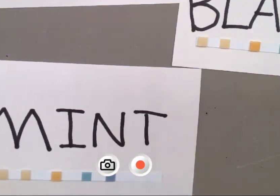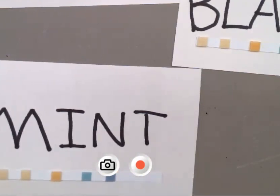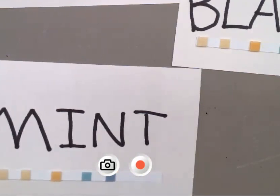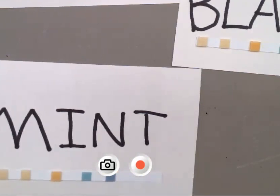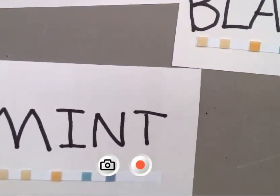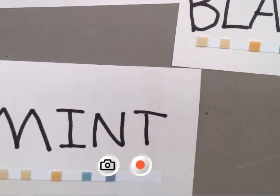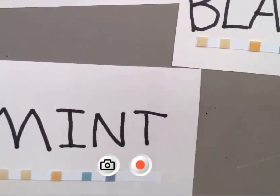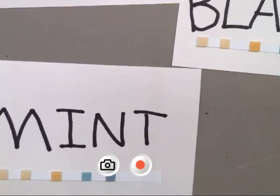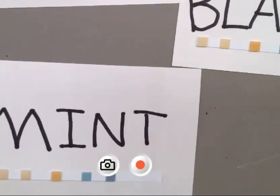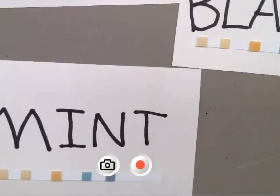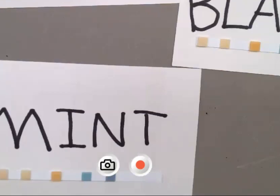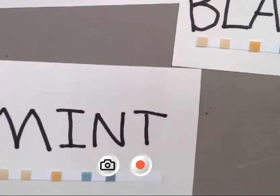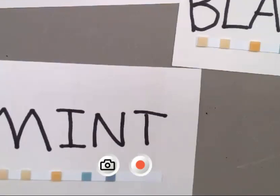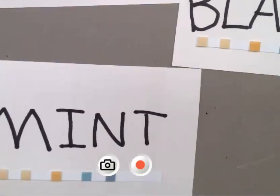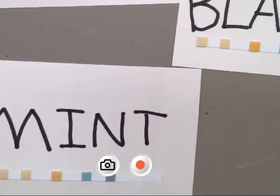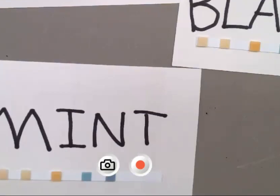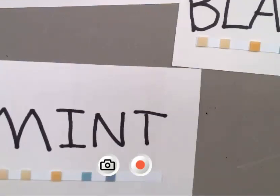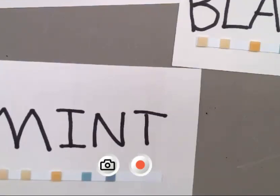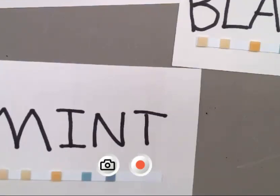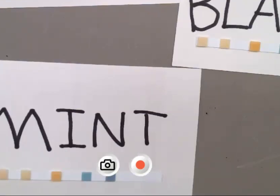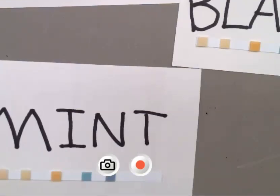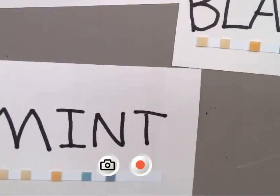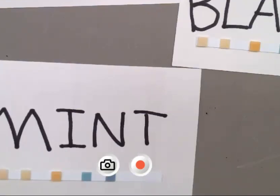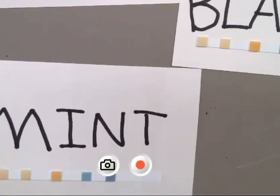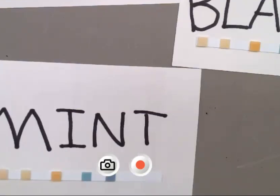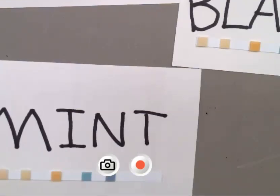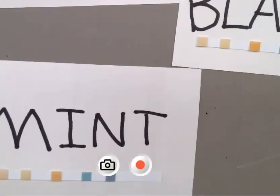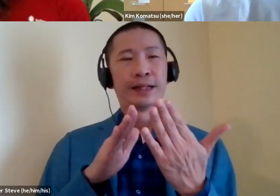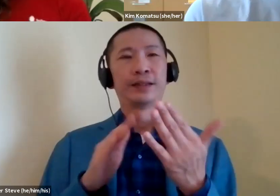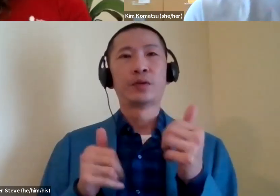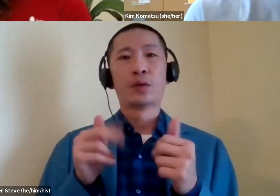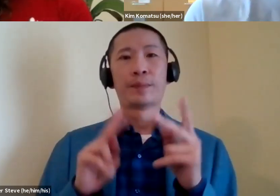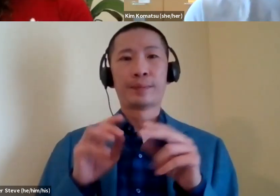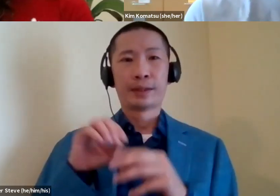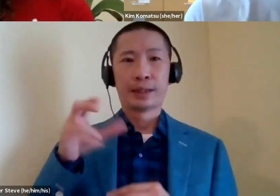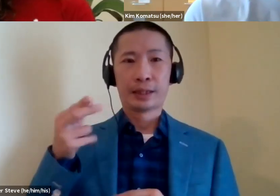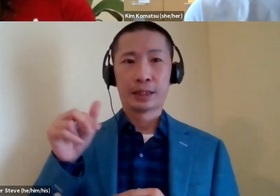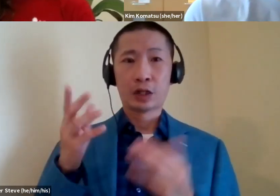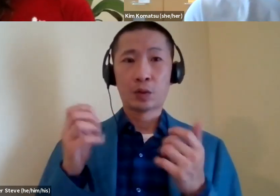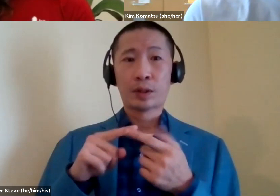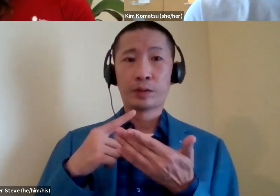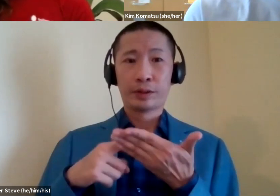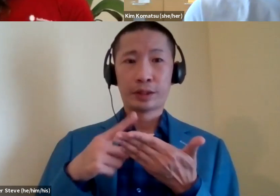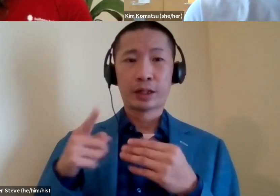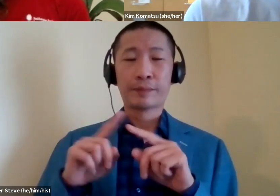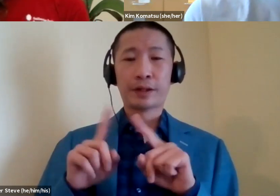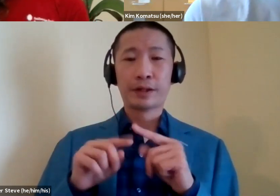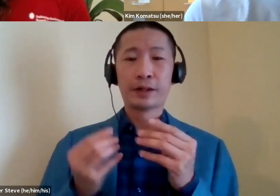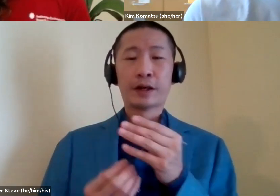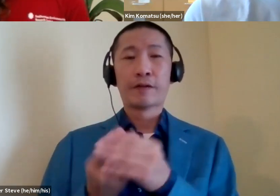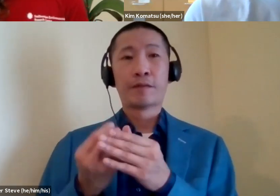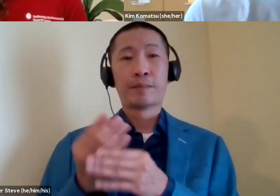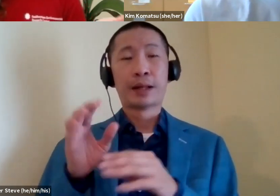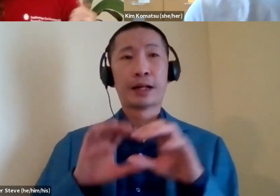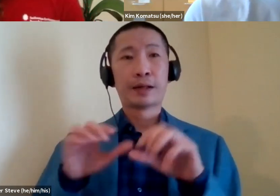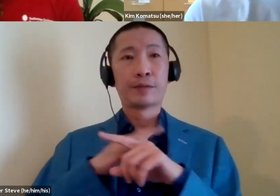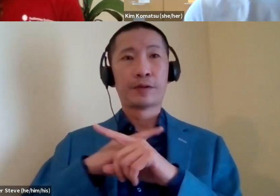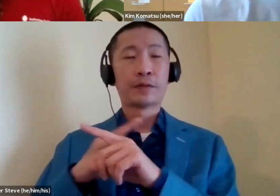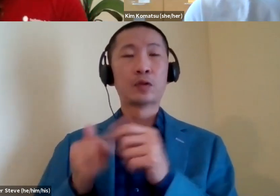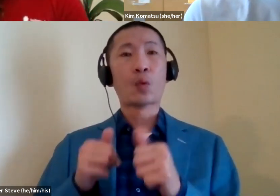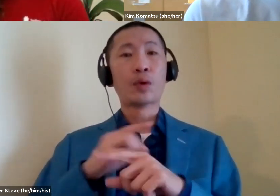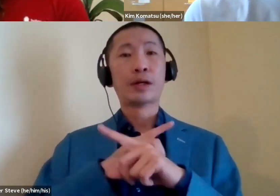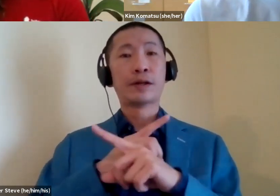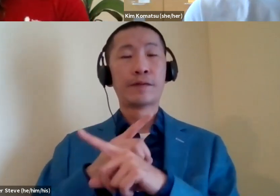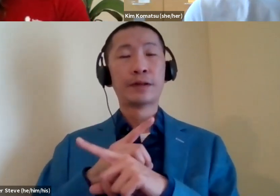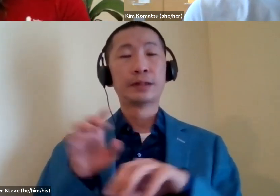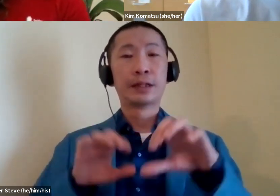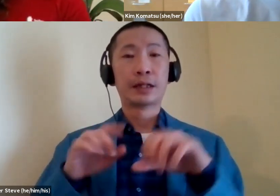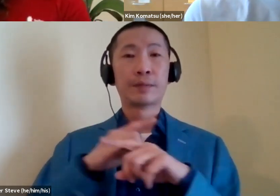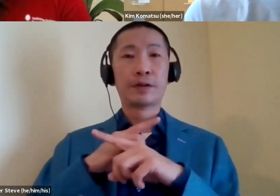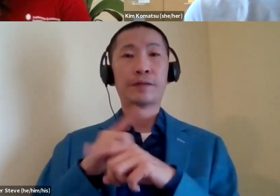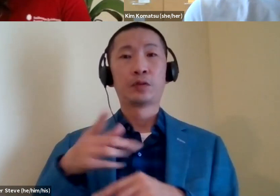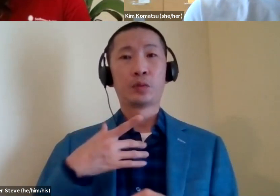Emily Borger: Certain chemical defenses that you have encountered or if people in the chat want to talk about different plant chemical defenses or defenses can pull defenses that you like to eat.